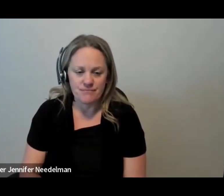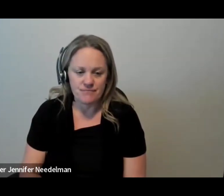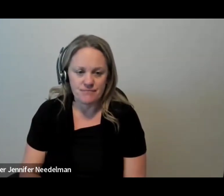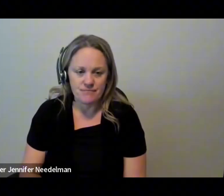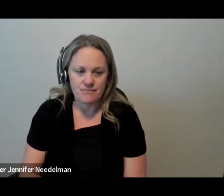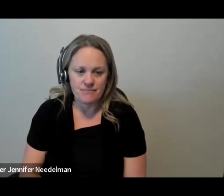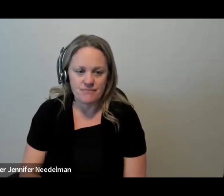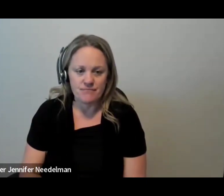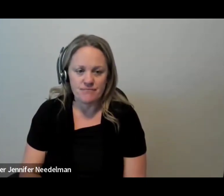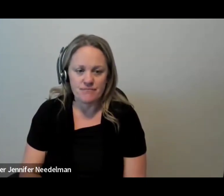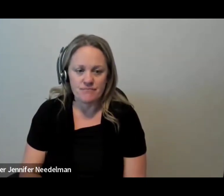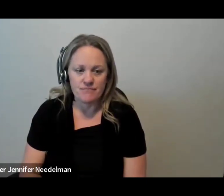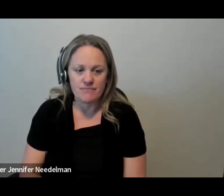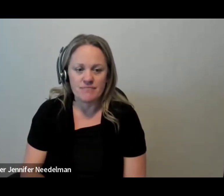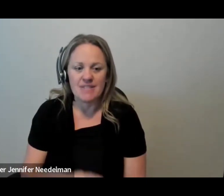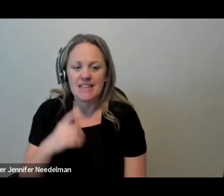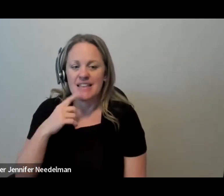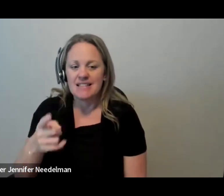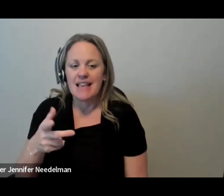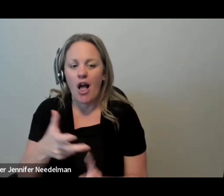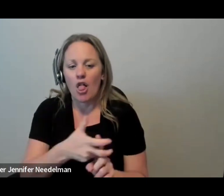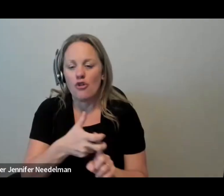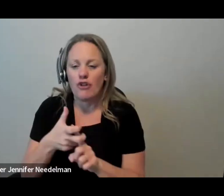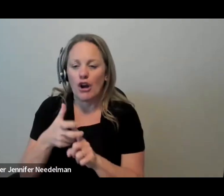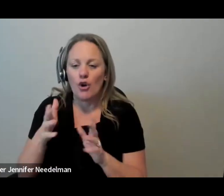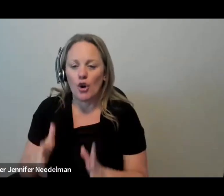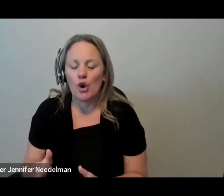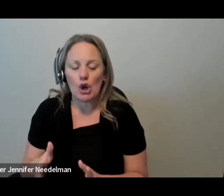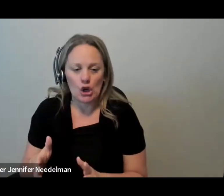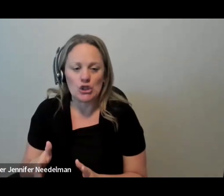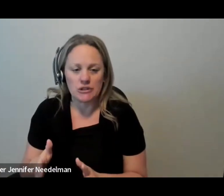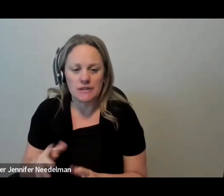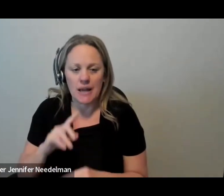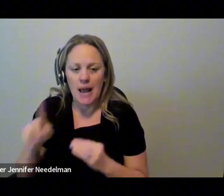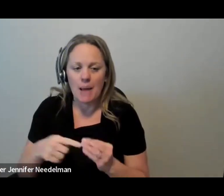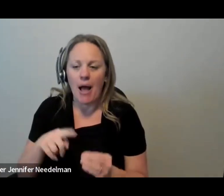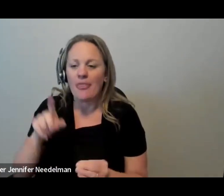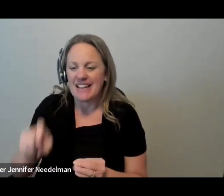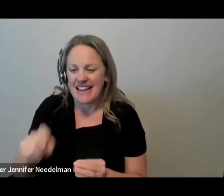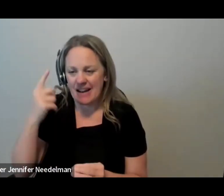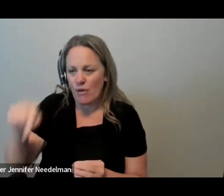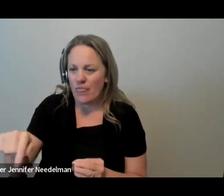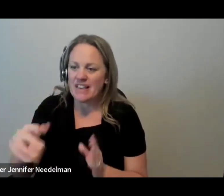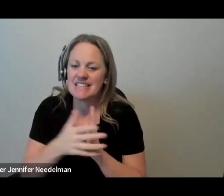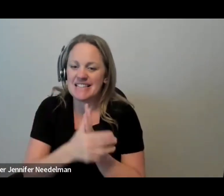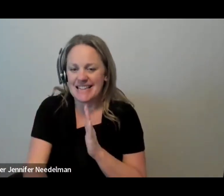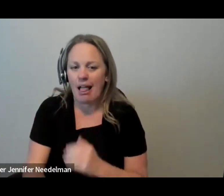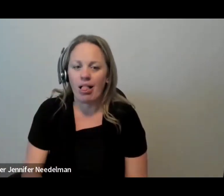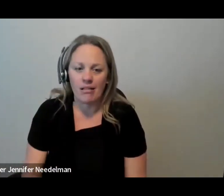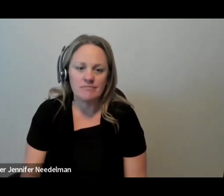Oh, it just says tell your recruiters who go out to college and career fairs about your need for this skill. Okay. Yes. And so,